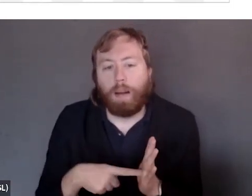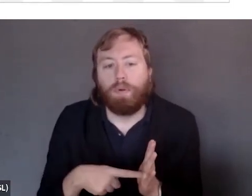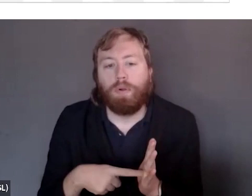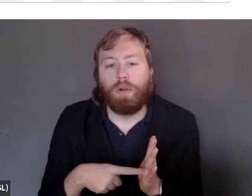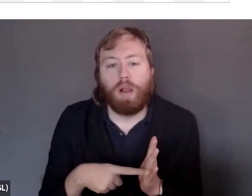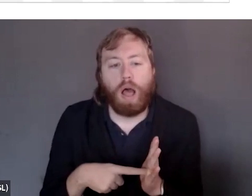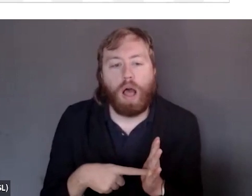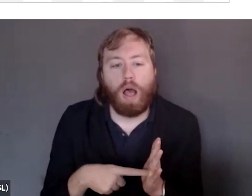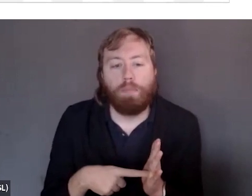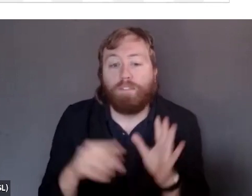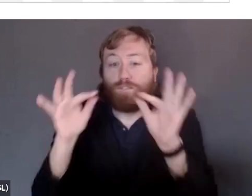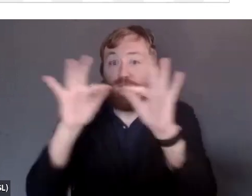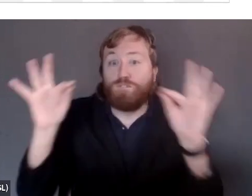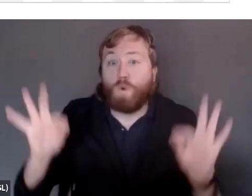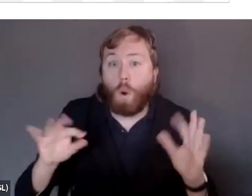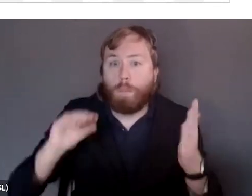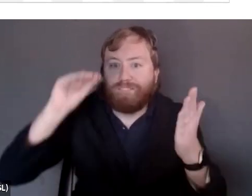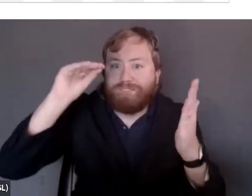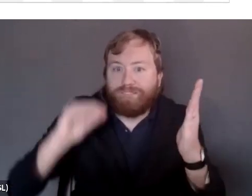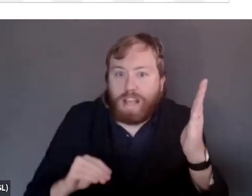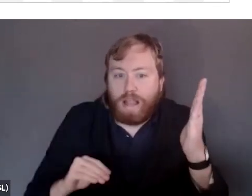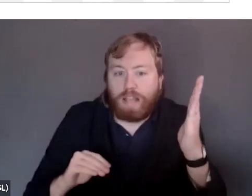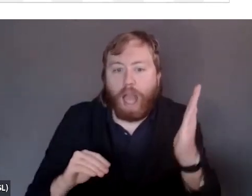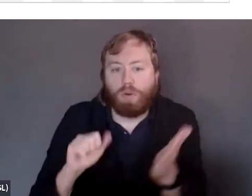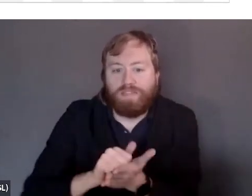are taking an action on the page and actually scrolling the content.